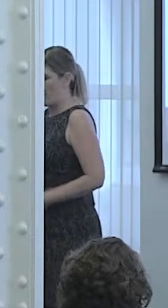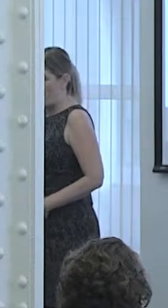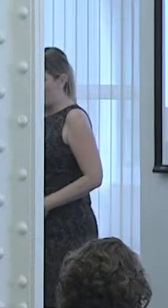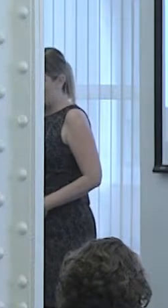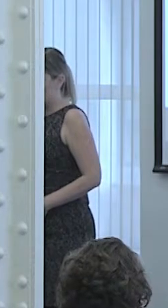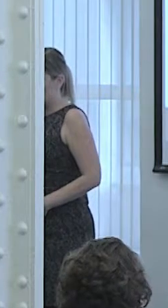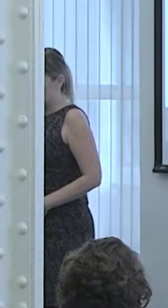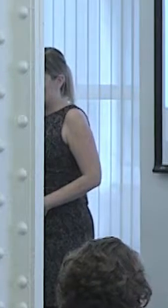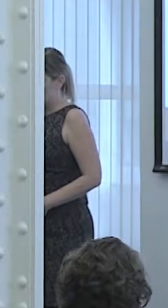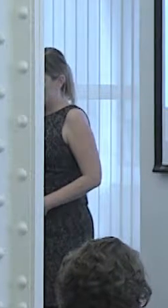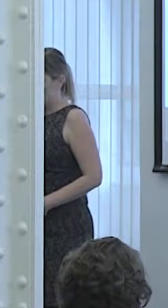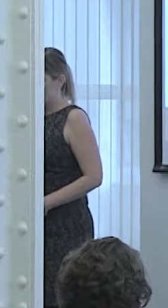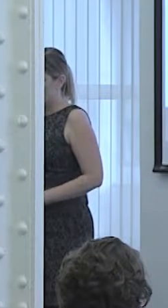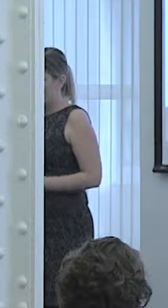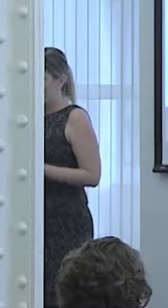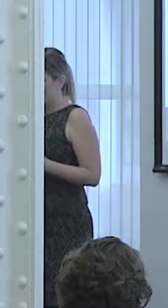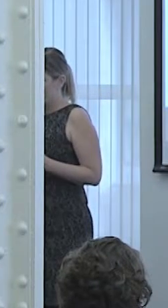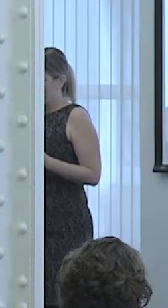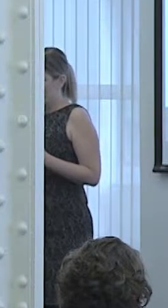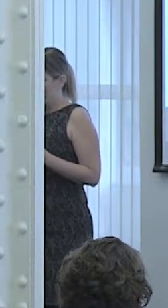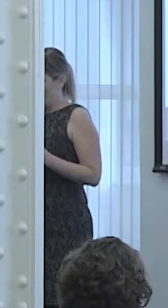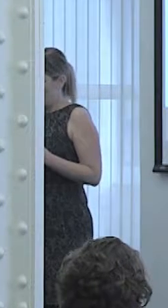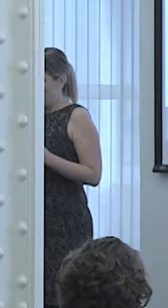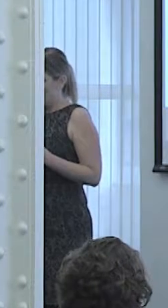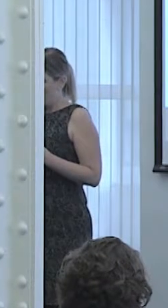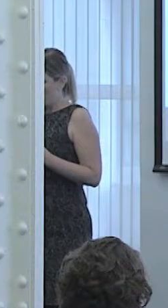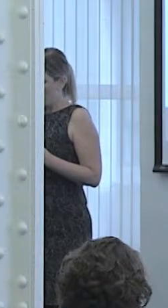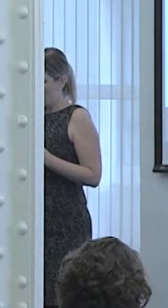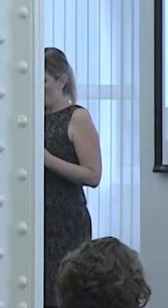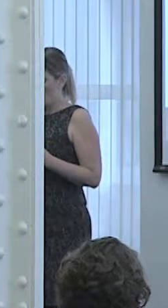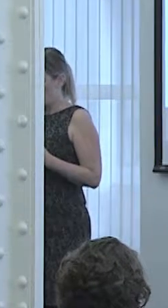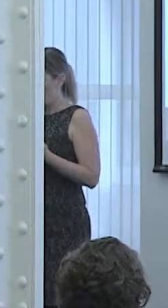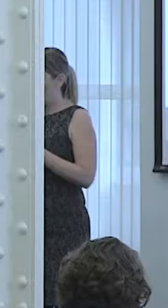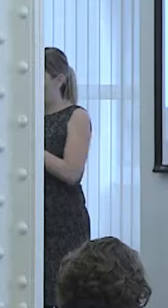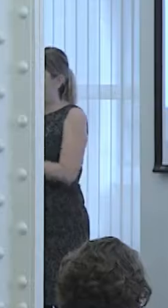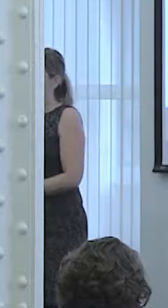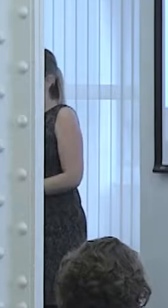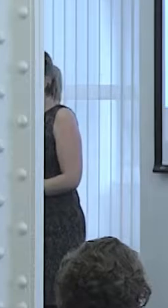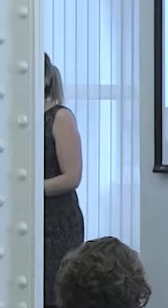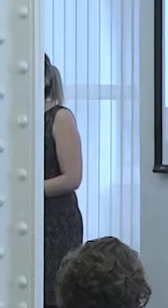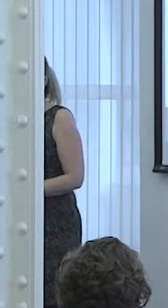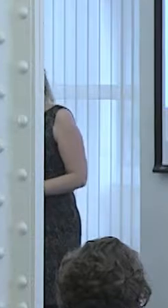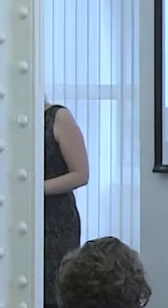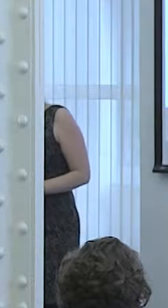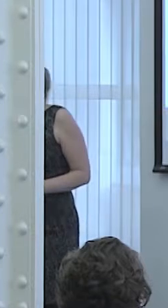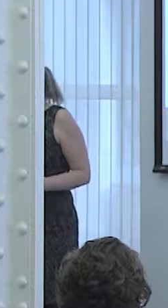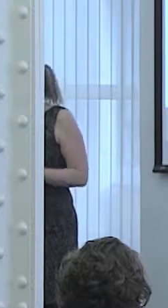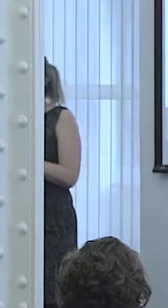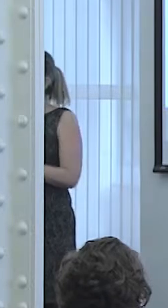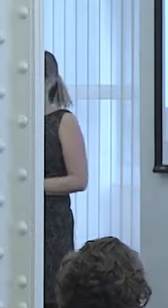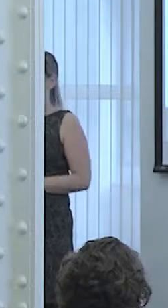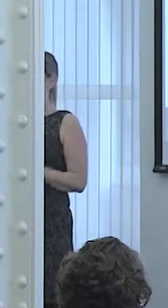And it's something that we've become accustomed to and we shouldn't have to be.